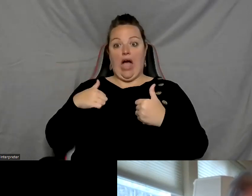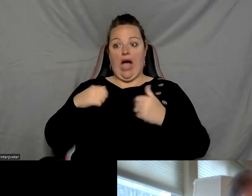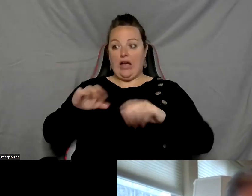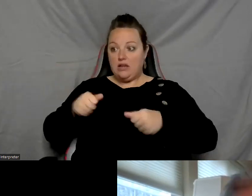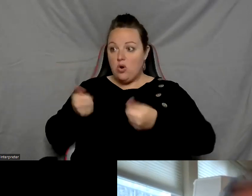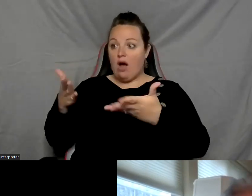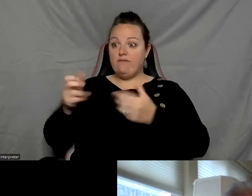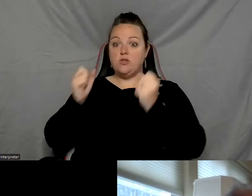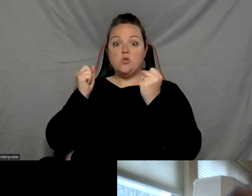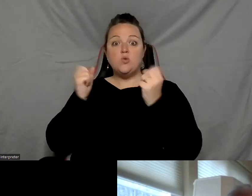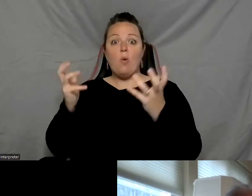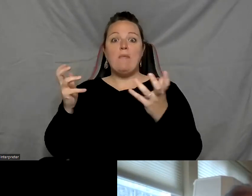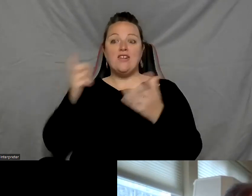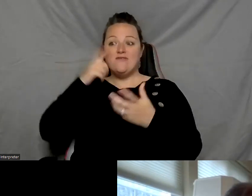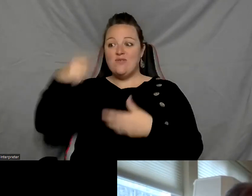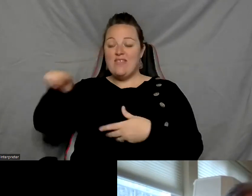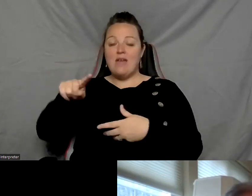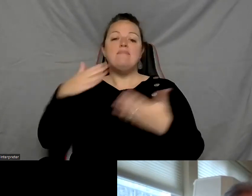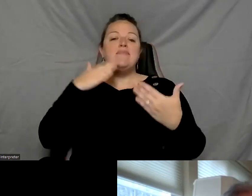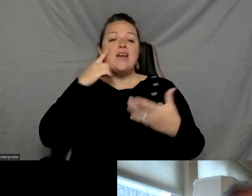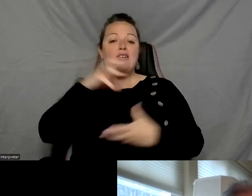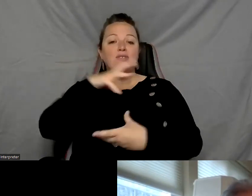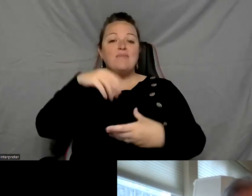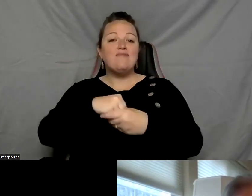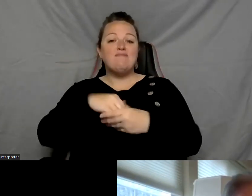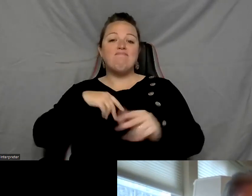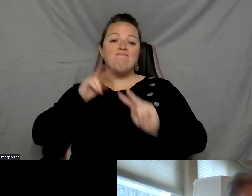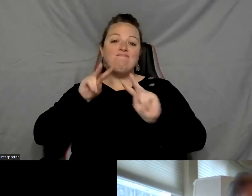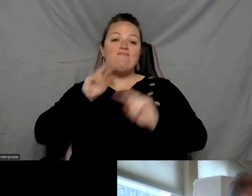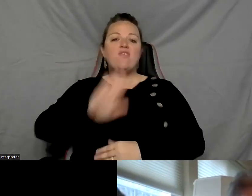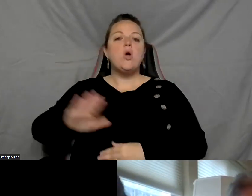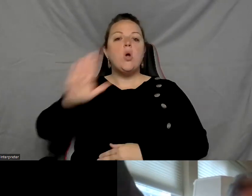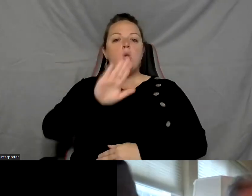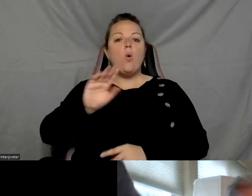you so much for being here. And I look forward to your questions and comments later in the